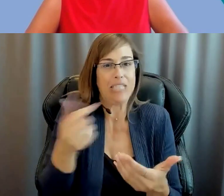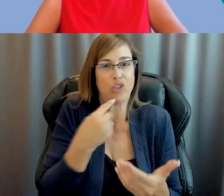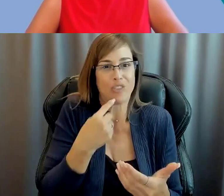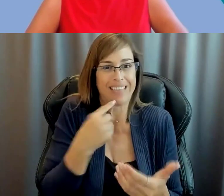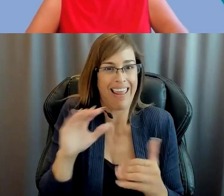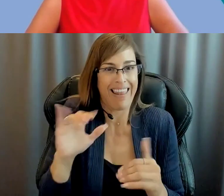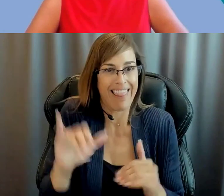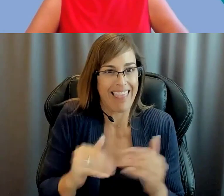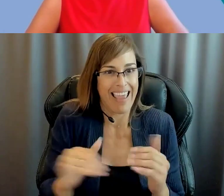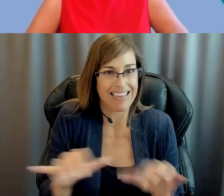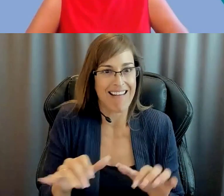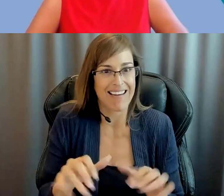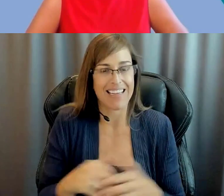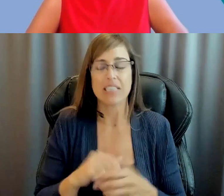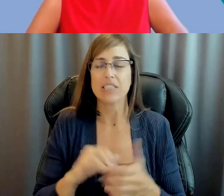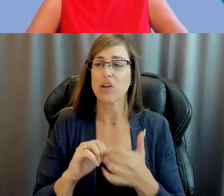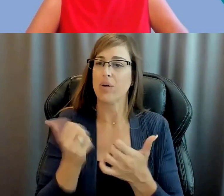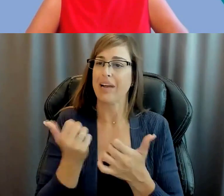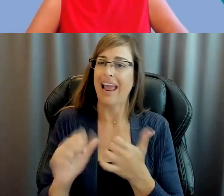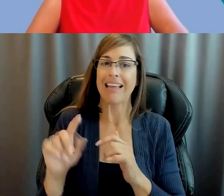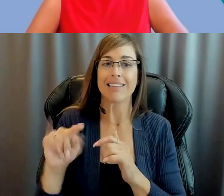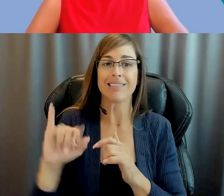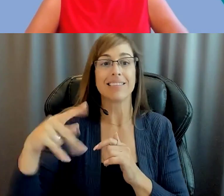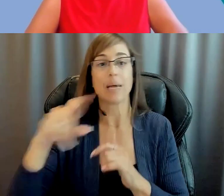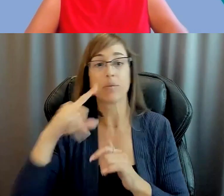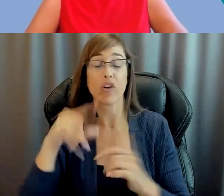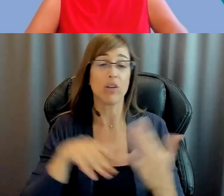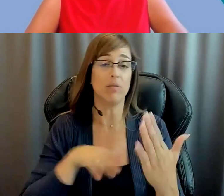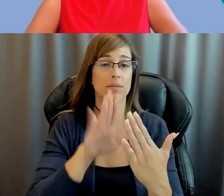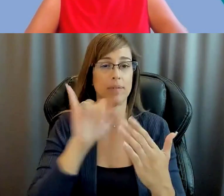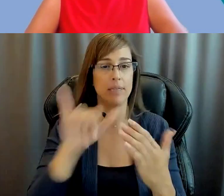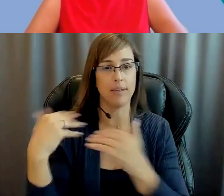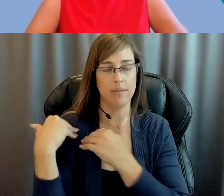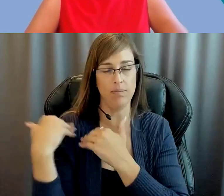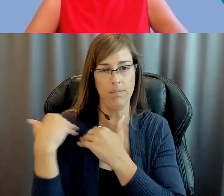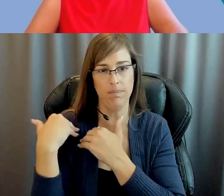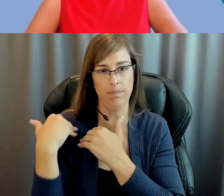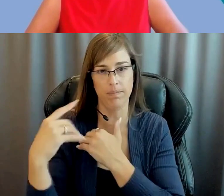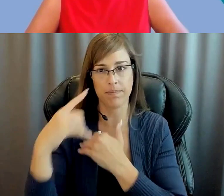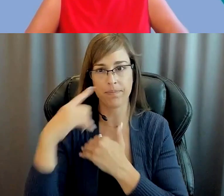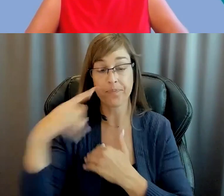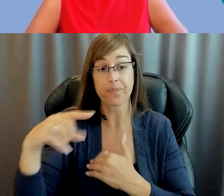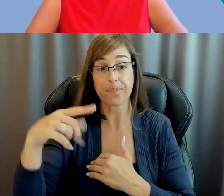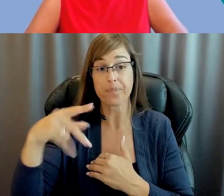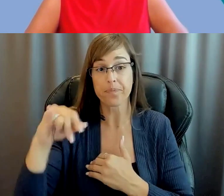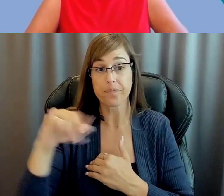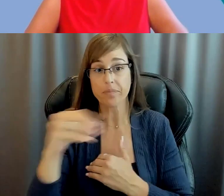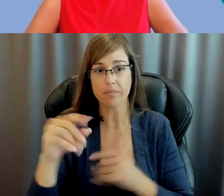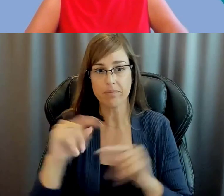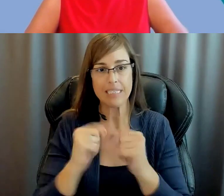Are there any tips for addressing that responsibility of a PI in a team science type of a way